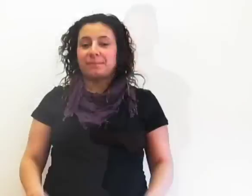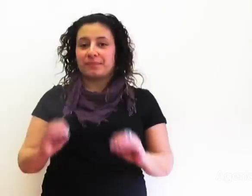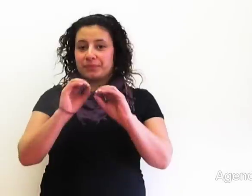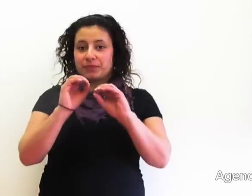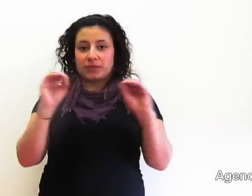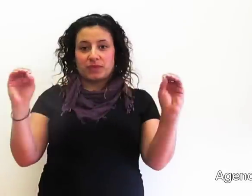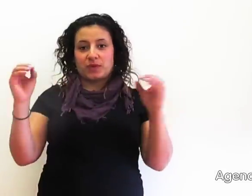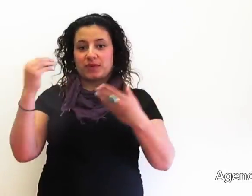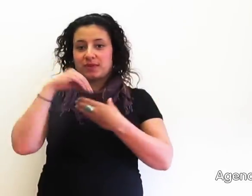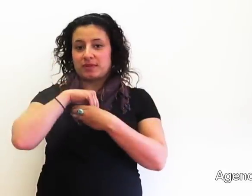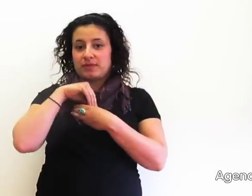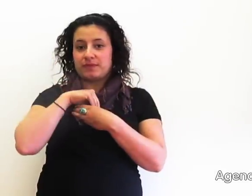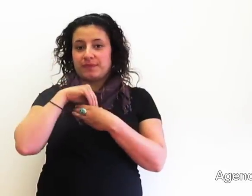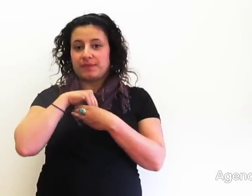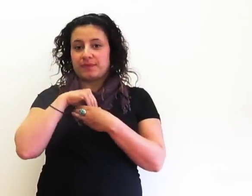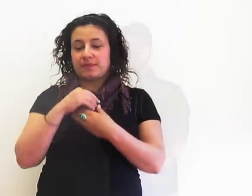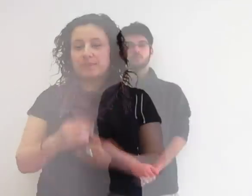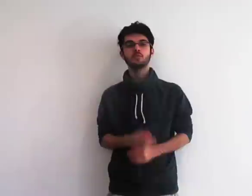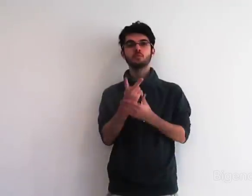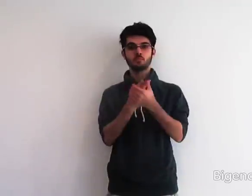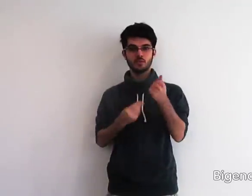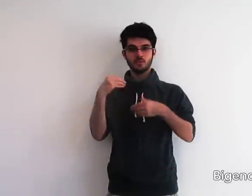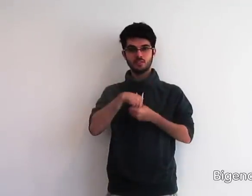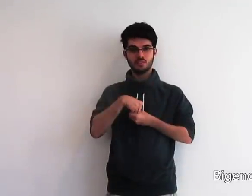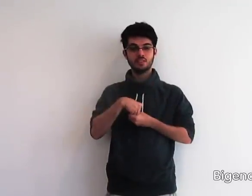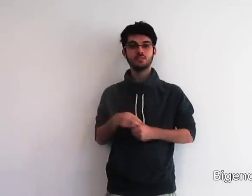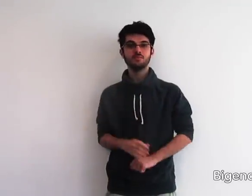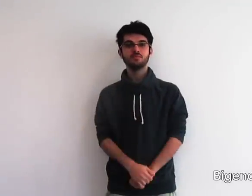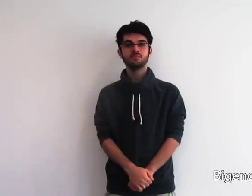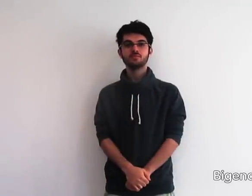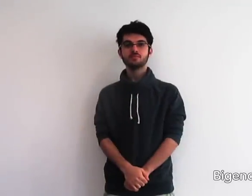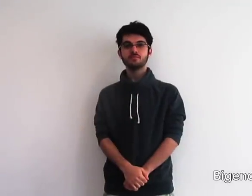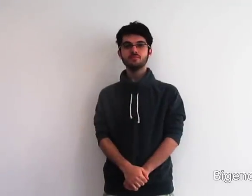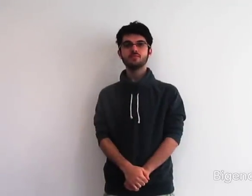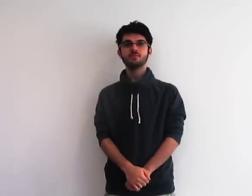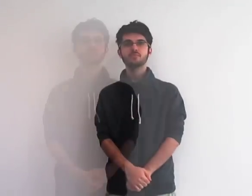AGENDER BIGENDER